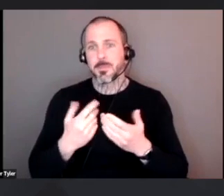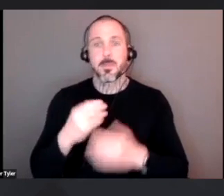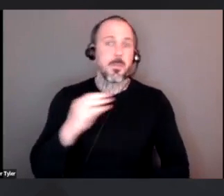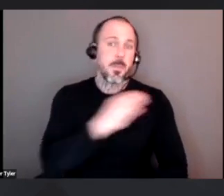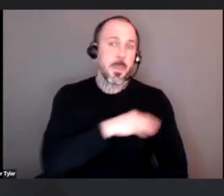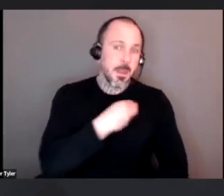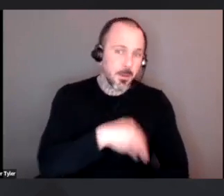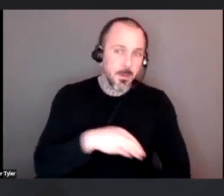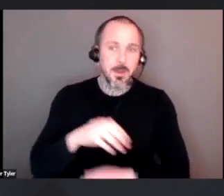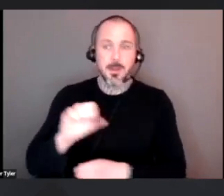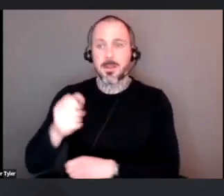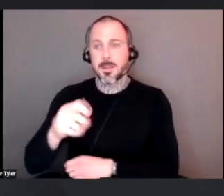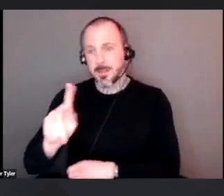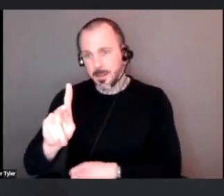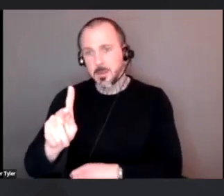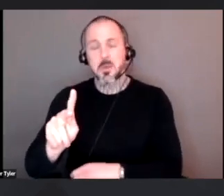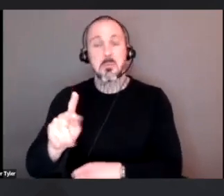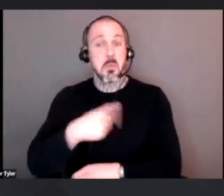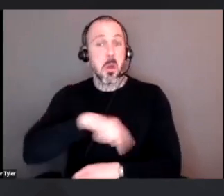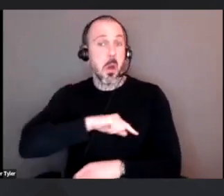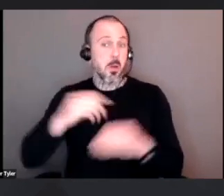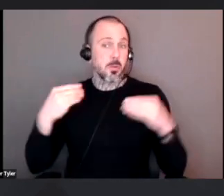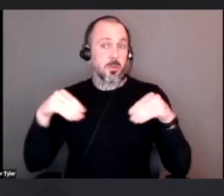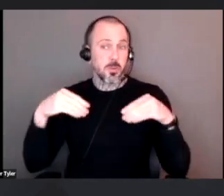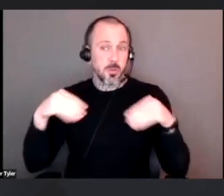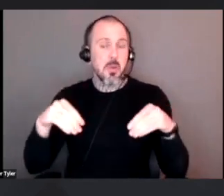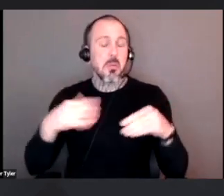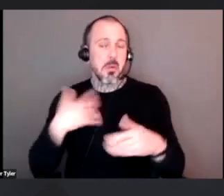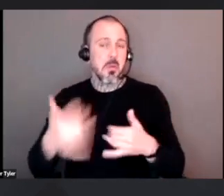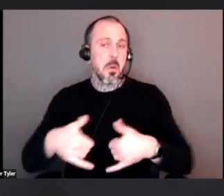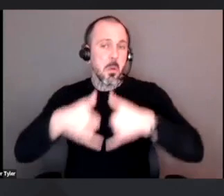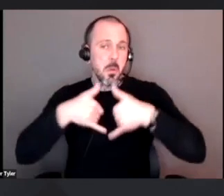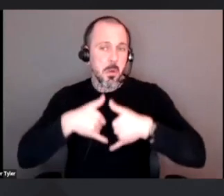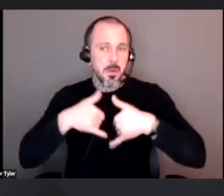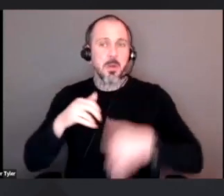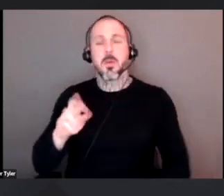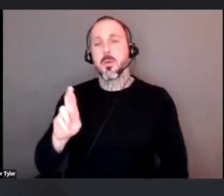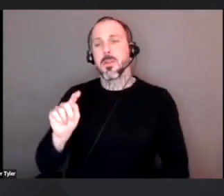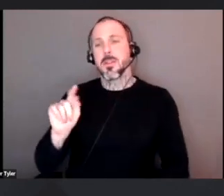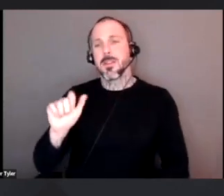So there is some sharing there, but again, especially with majority of the stores